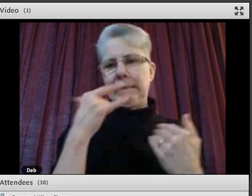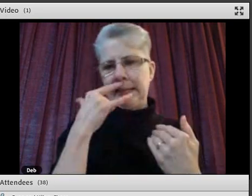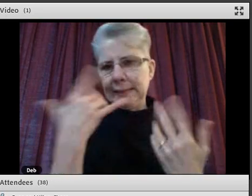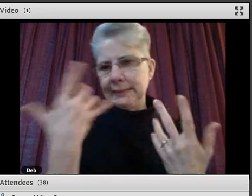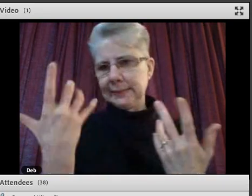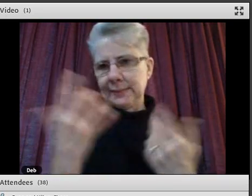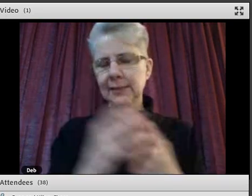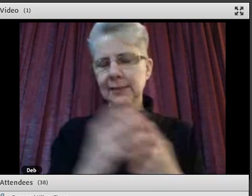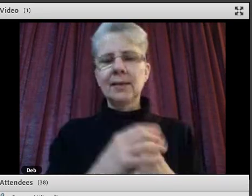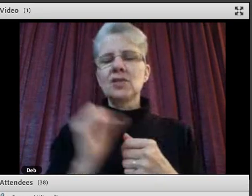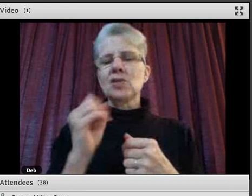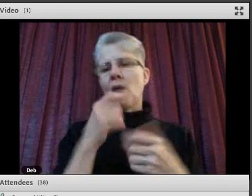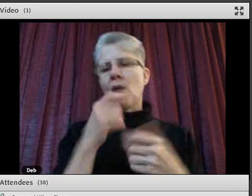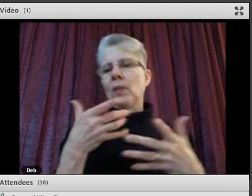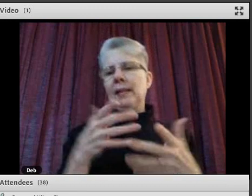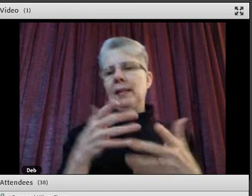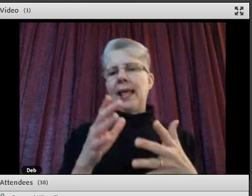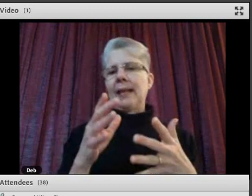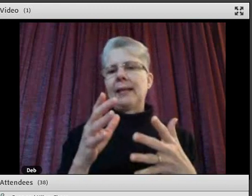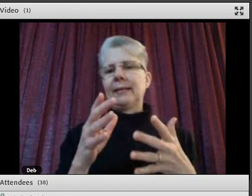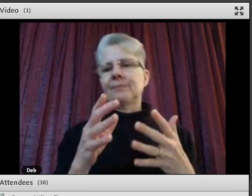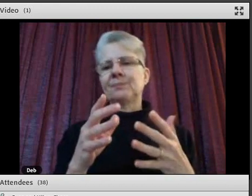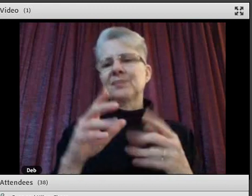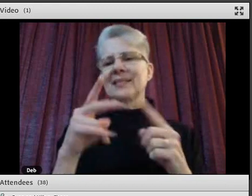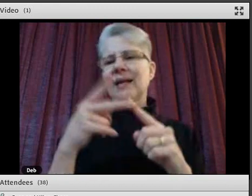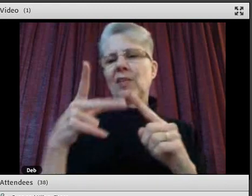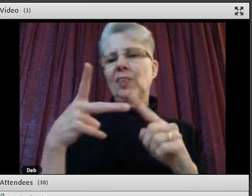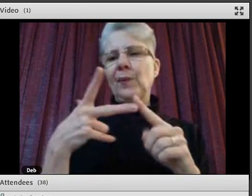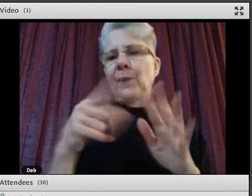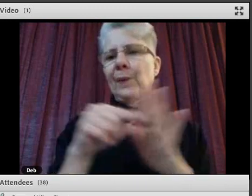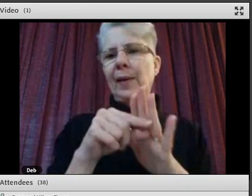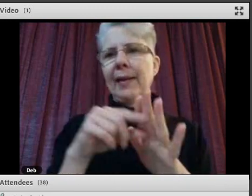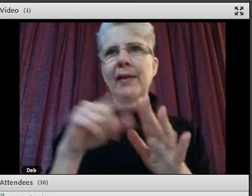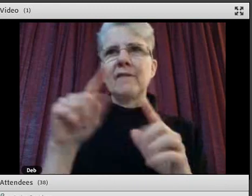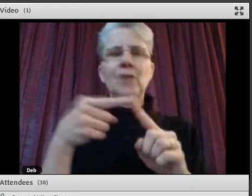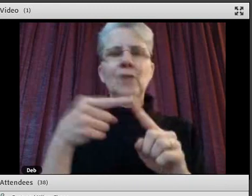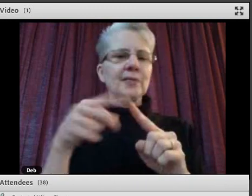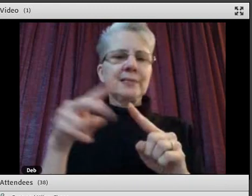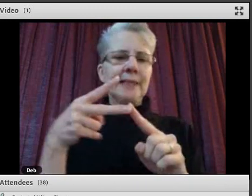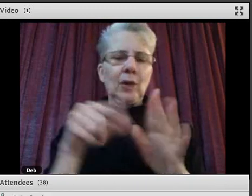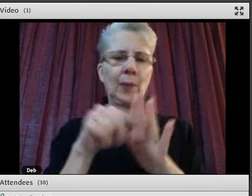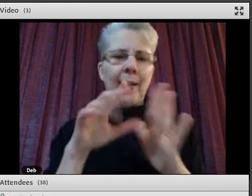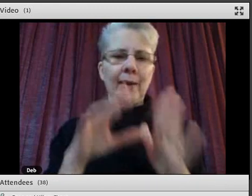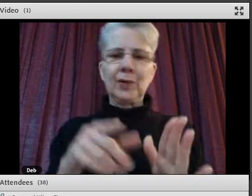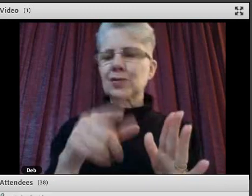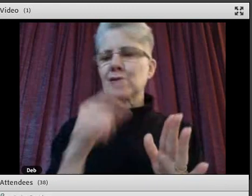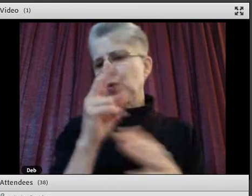So no, I wouldn't let 1st or 2nd graders use those.